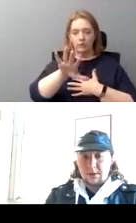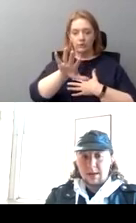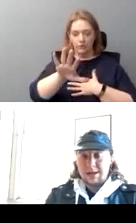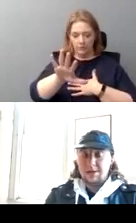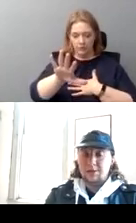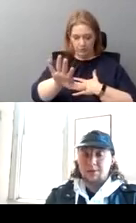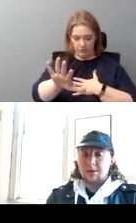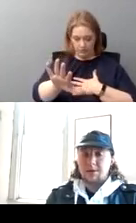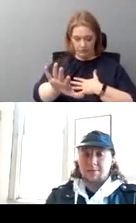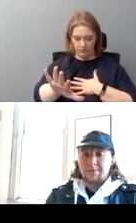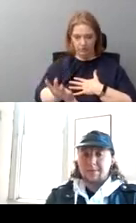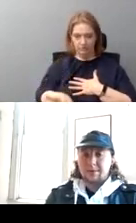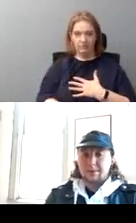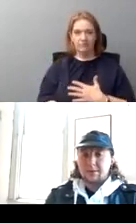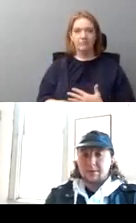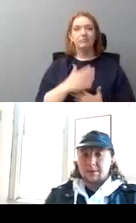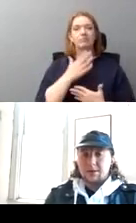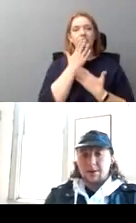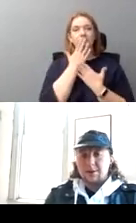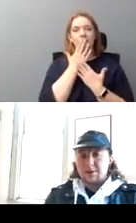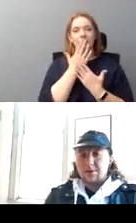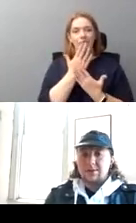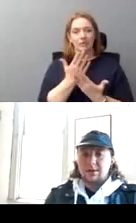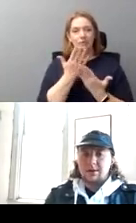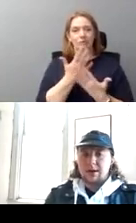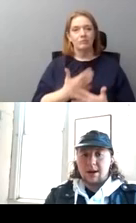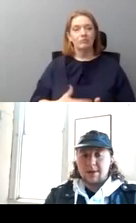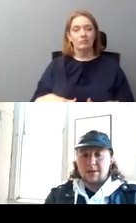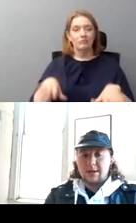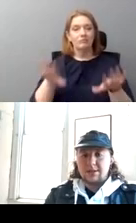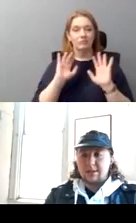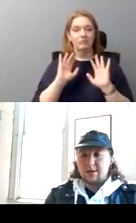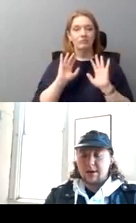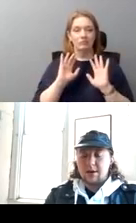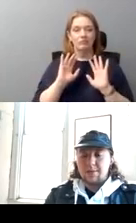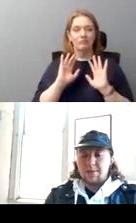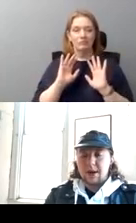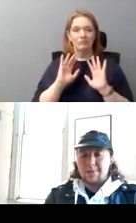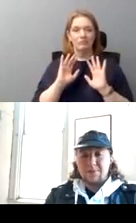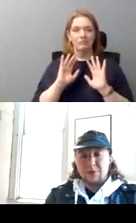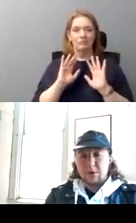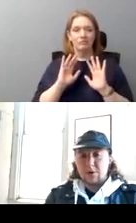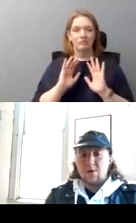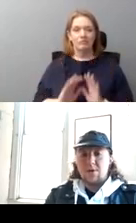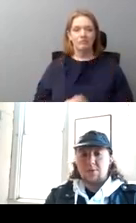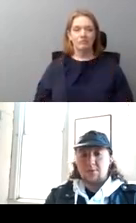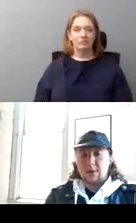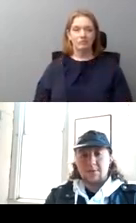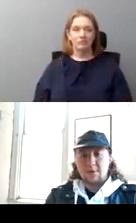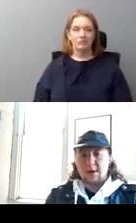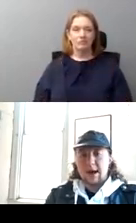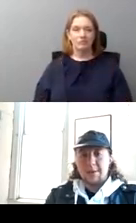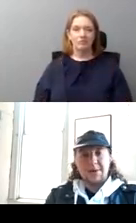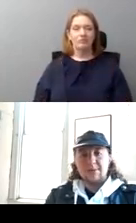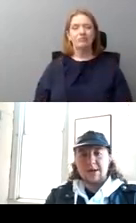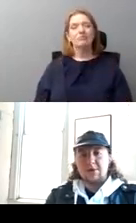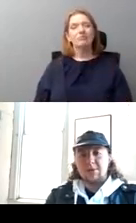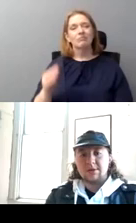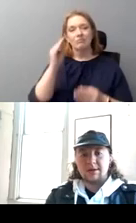Thank you. That concludes our guided meditation. I'm so grateful and happy to be able to present